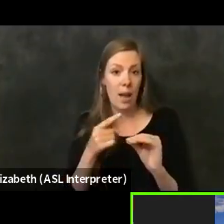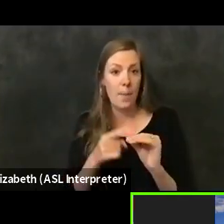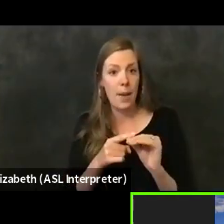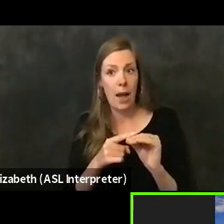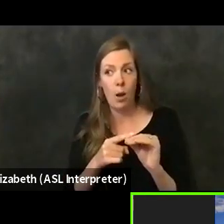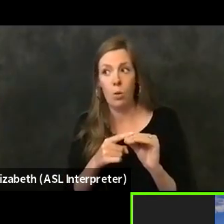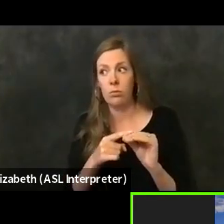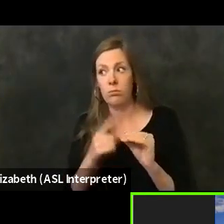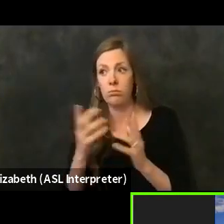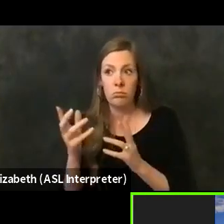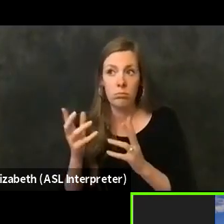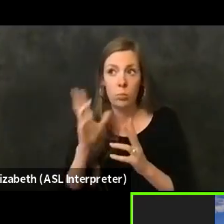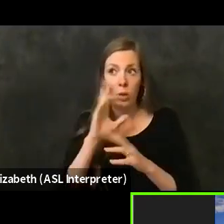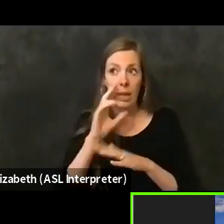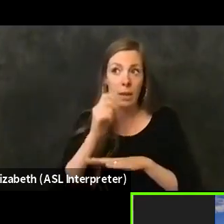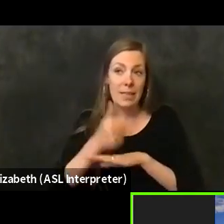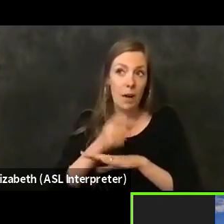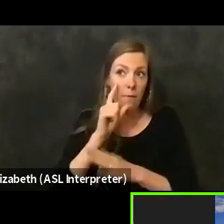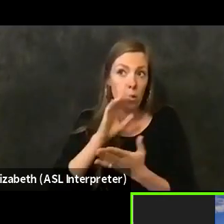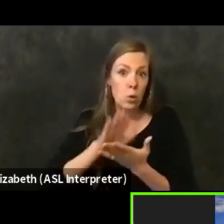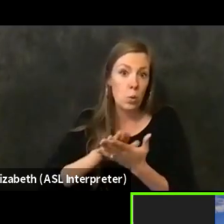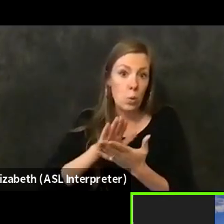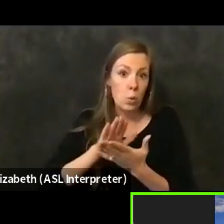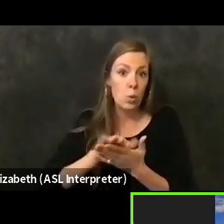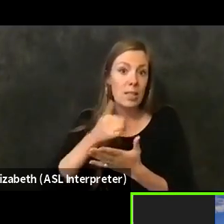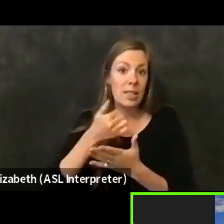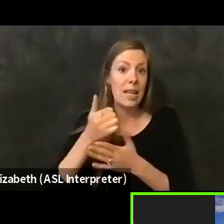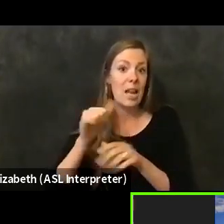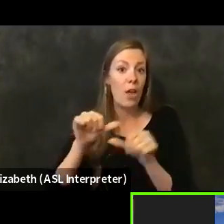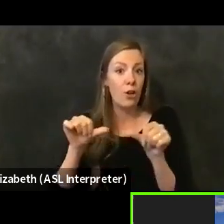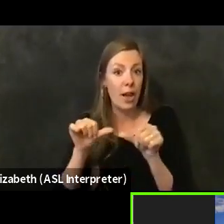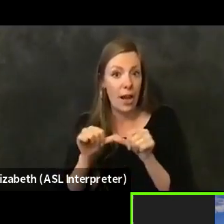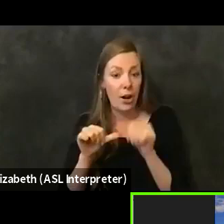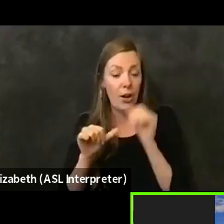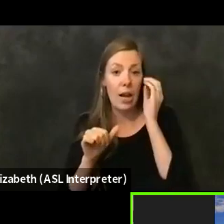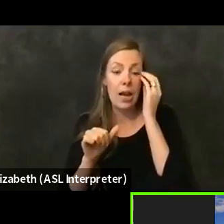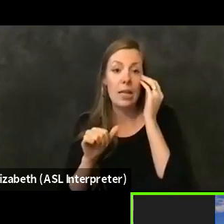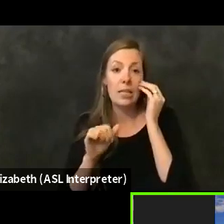going in for schools and other areas out of the state or the Fed? How do we get to this place where we